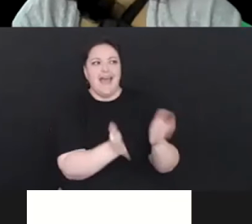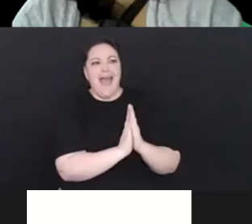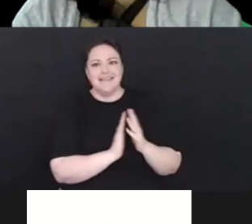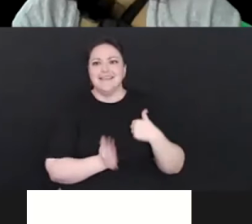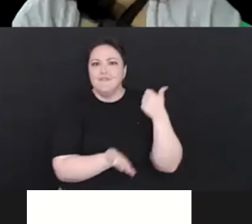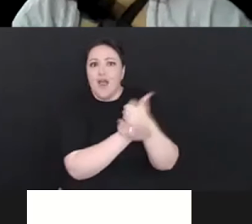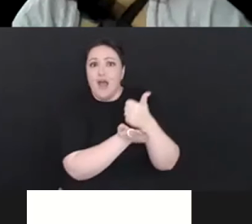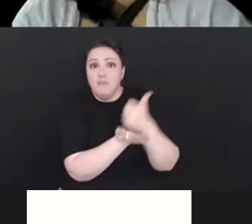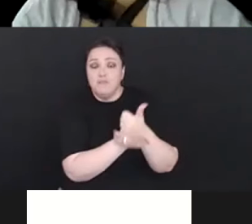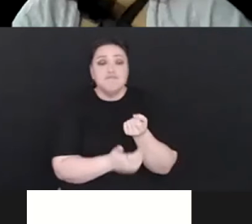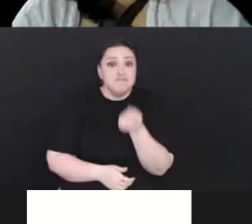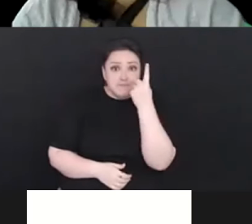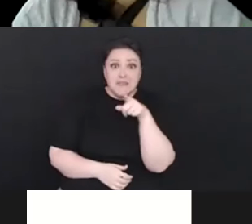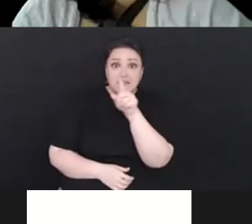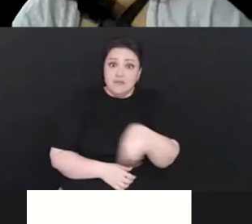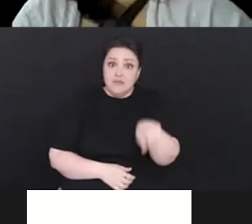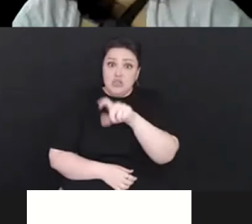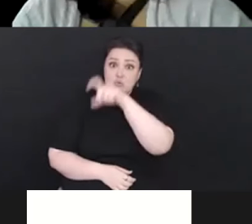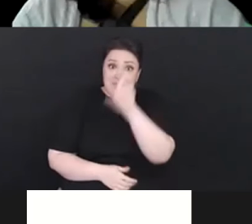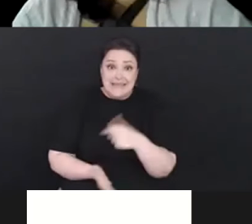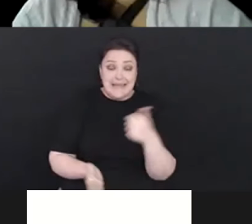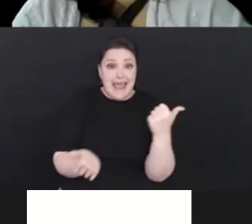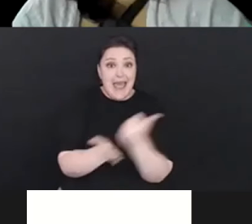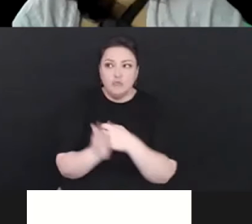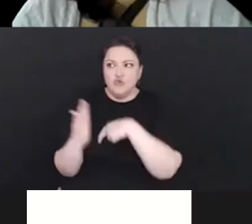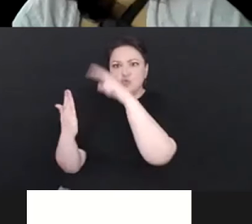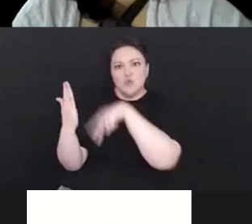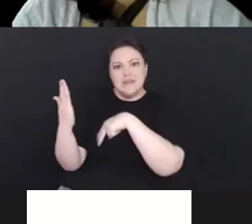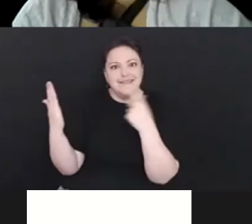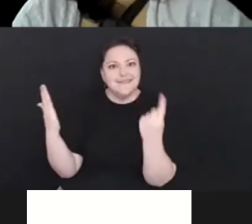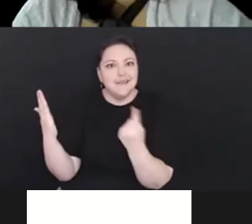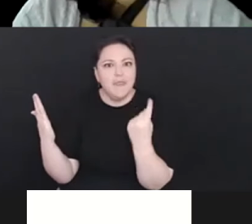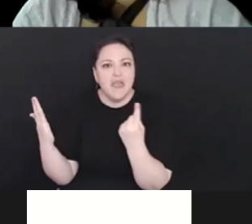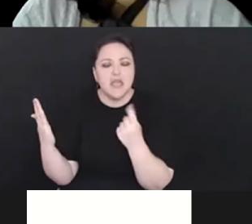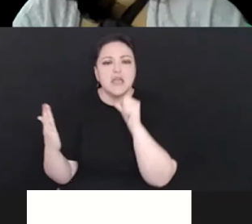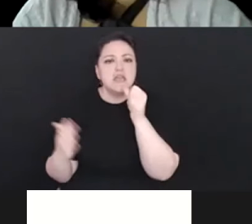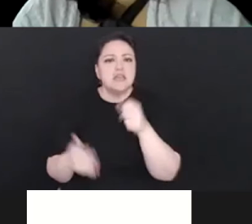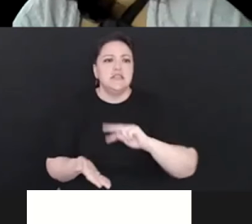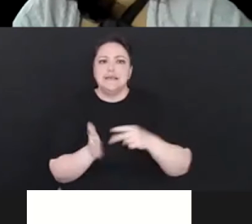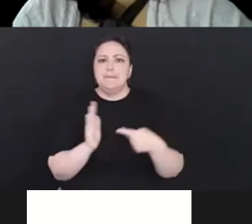help reading a street sign, that does not negate the value of what you can do for someone